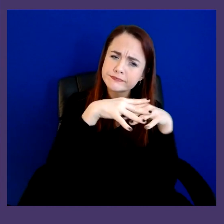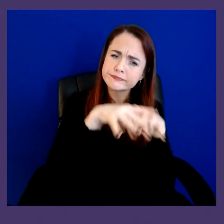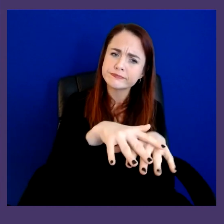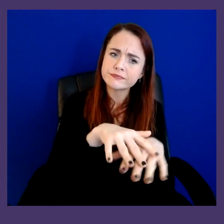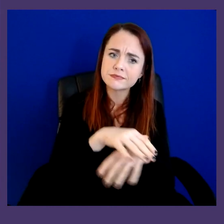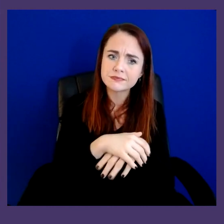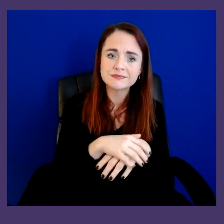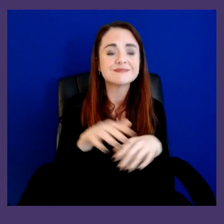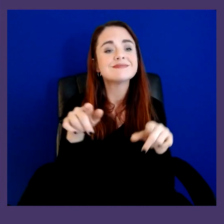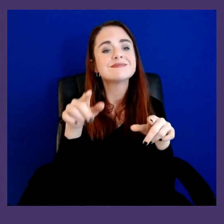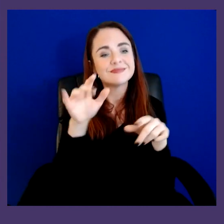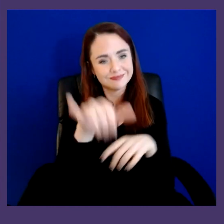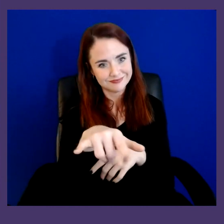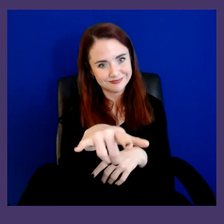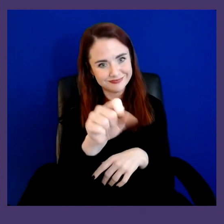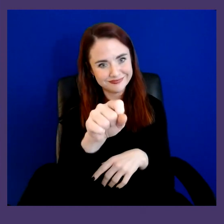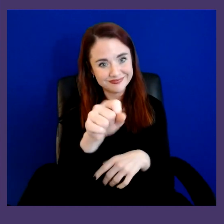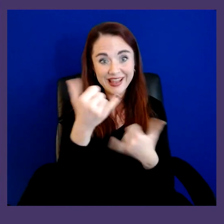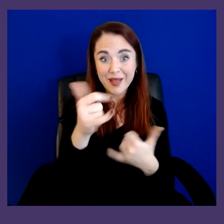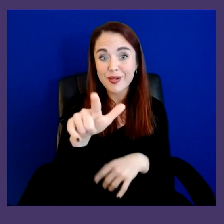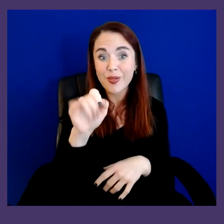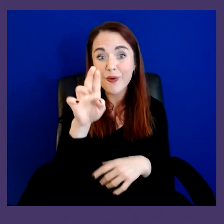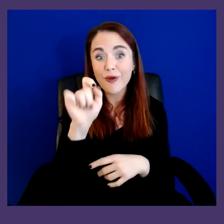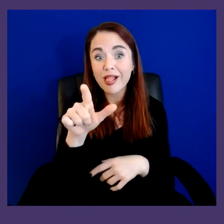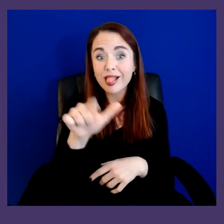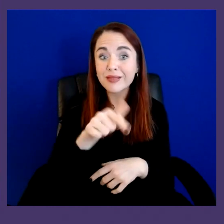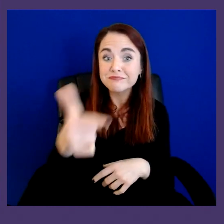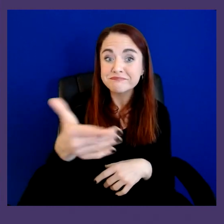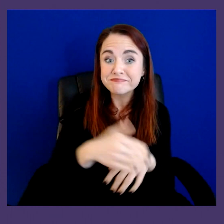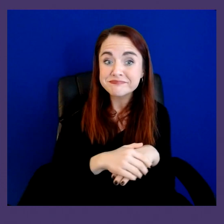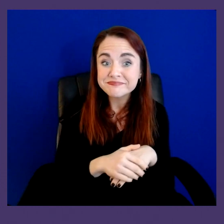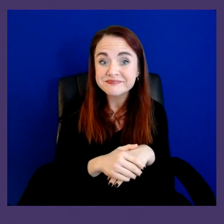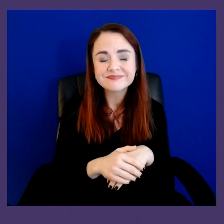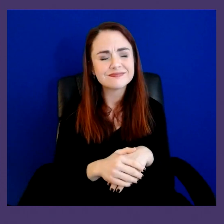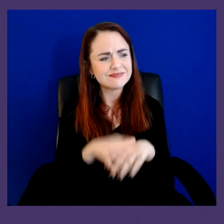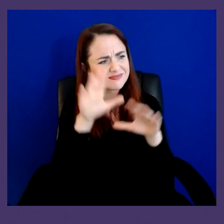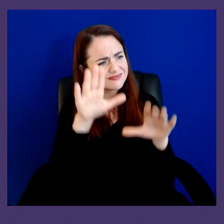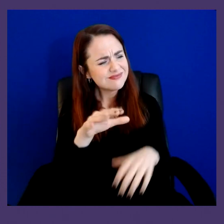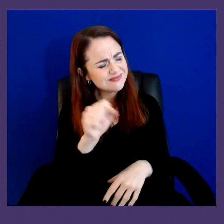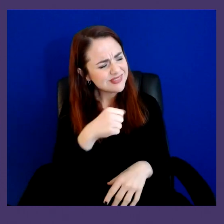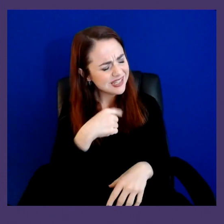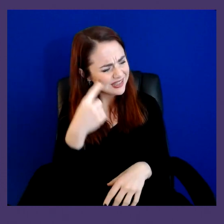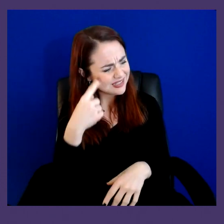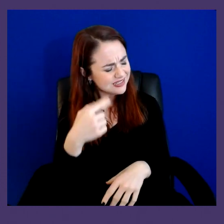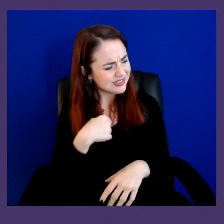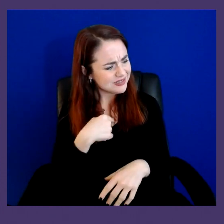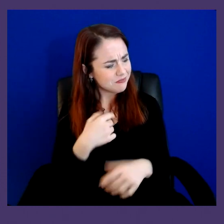Laurel, we'll wrap it up with you. Great. I think what I'm most excited about is having